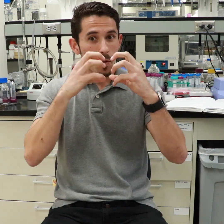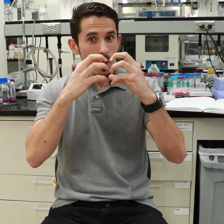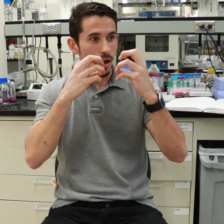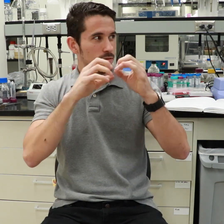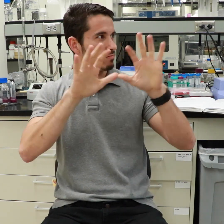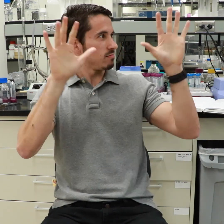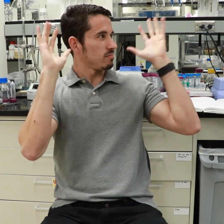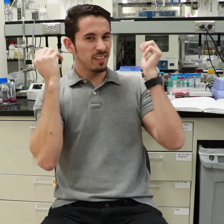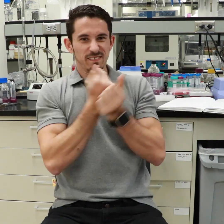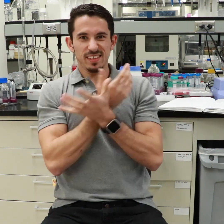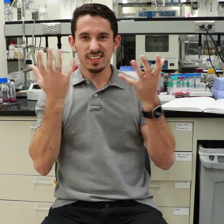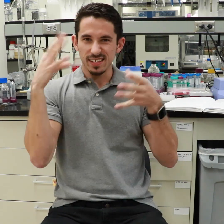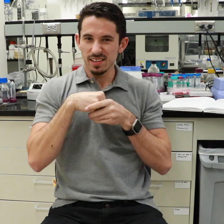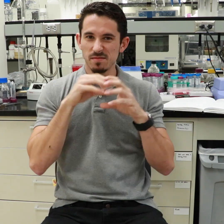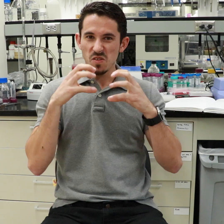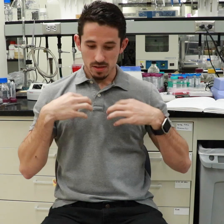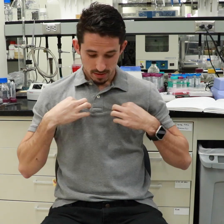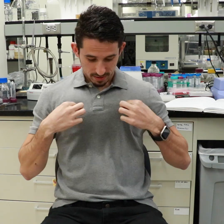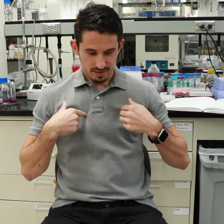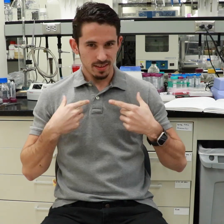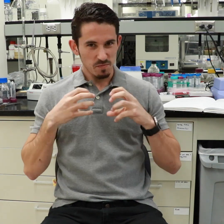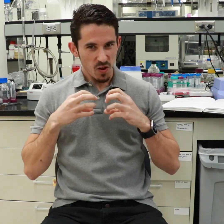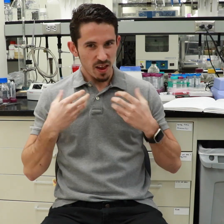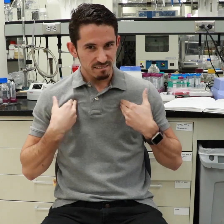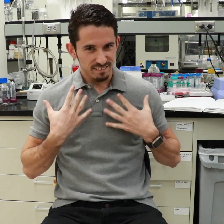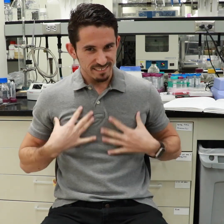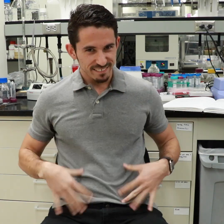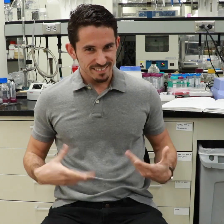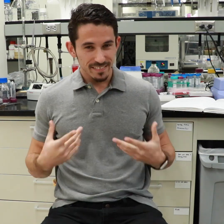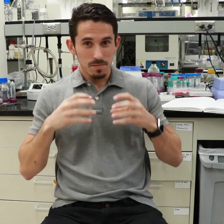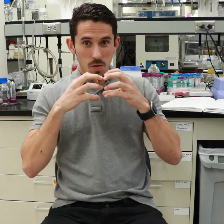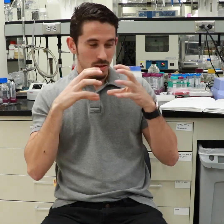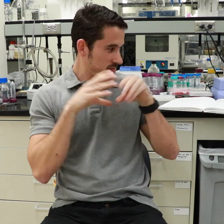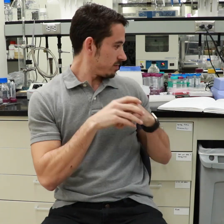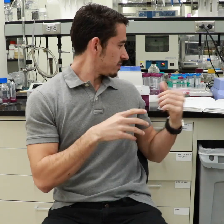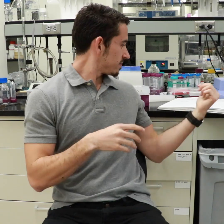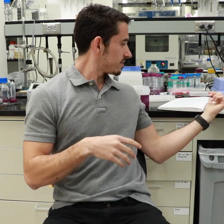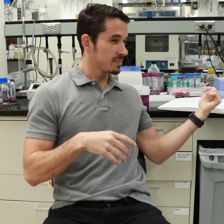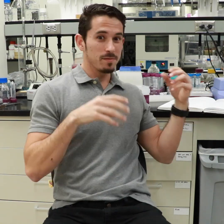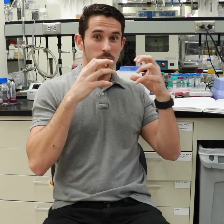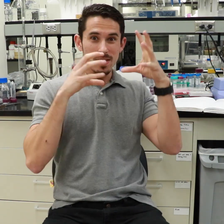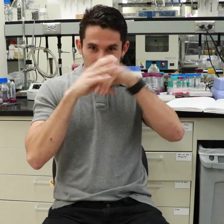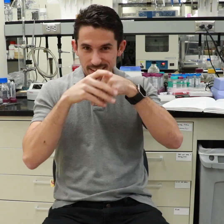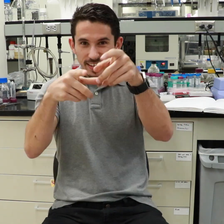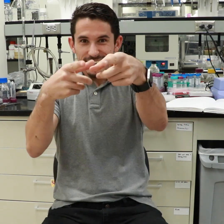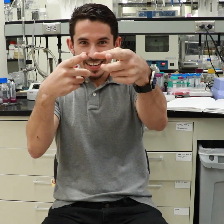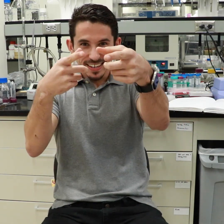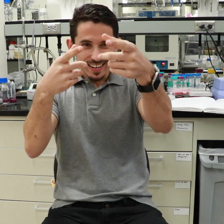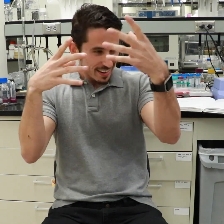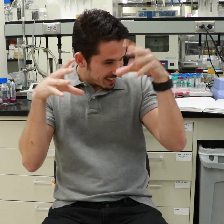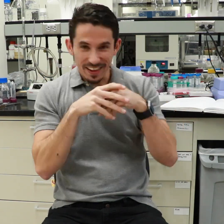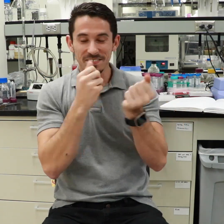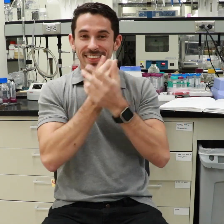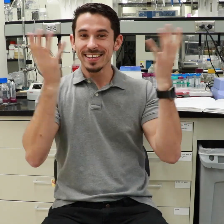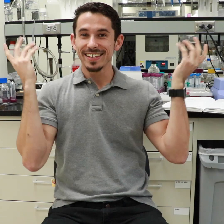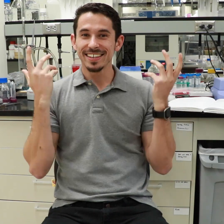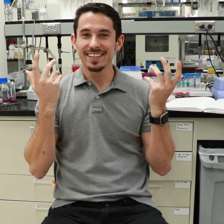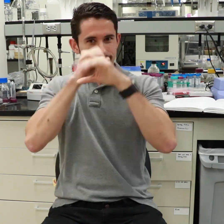Molecules are everywhere, my shirt has molecules, my book has molecules, and even you! You are made of molecules! Molecules are everywhere!